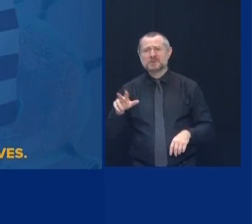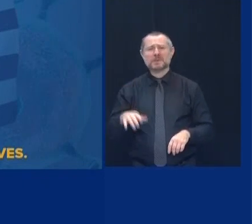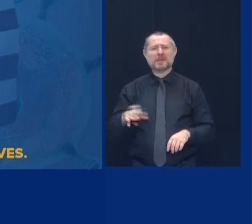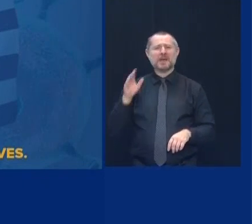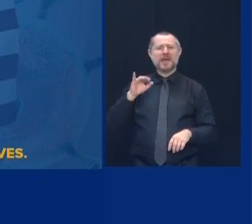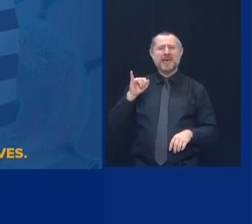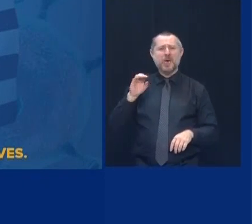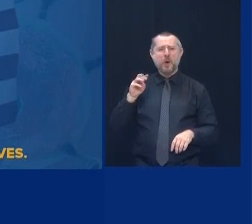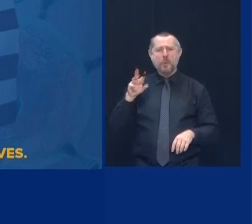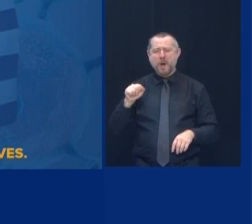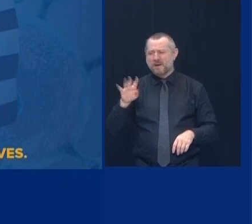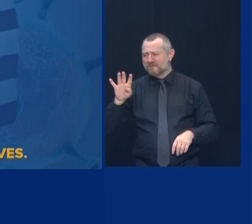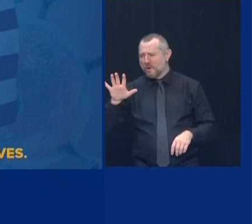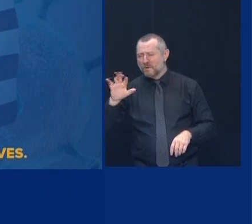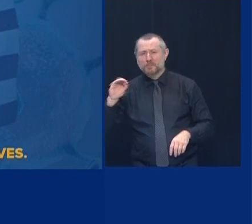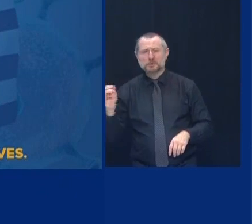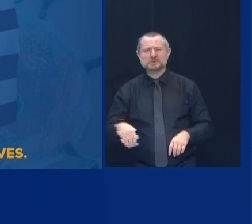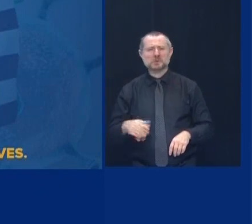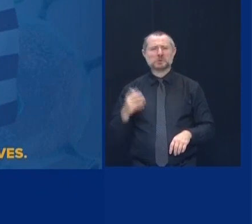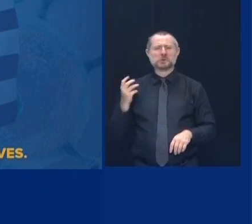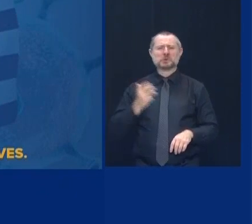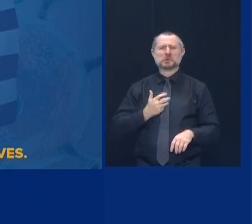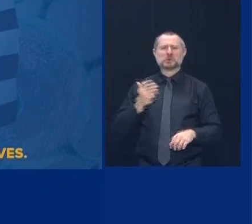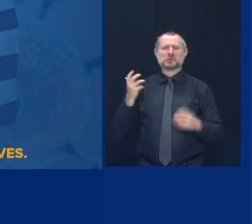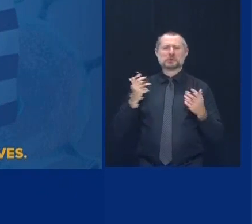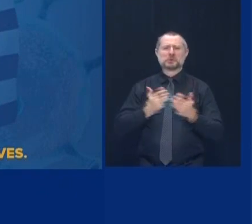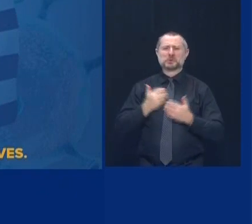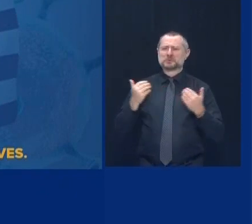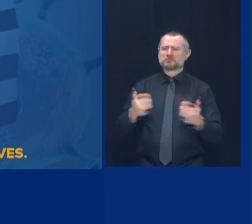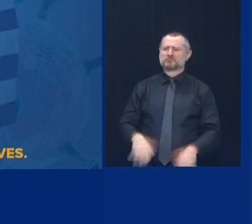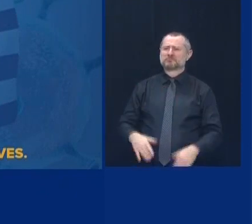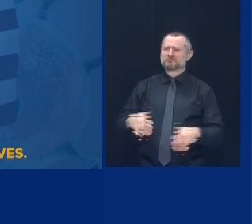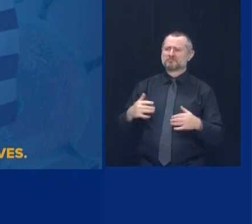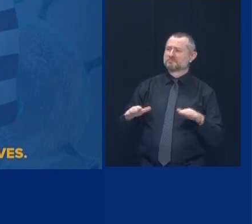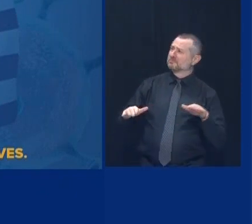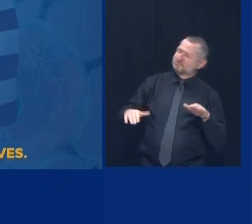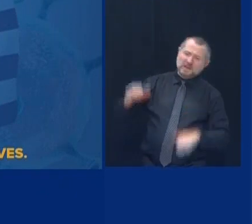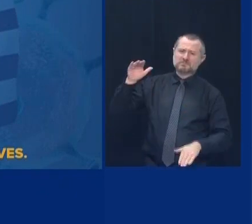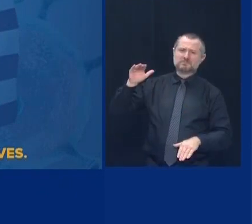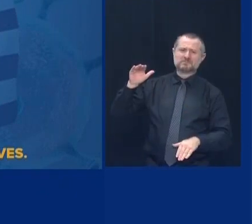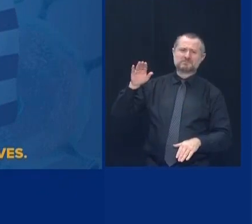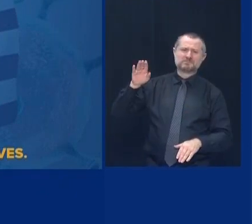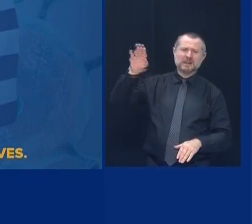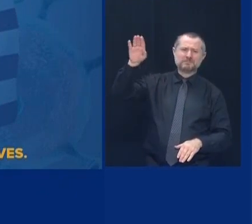WE ARE TALKING ABOUT 3%.e1 WYOMING IS 51%.